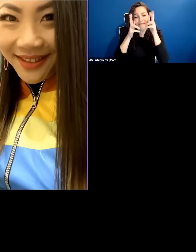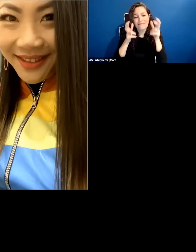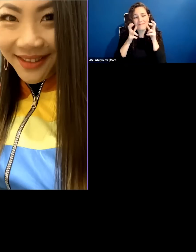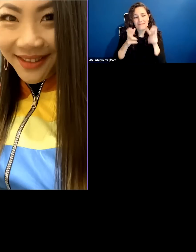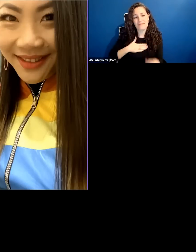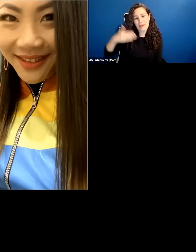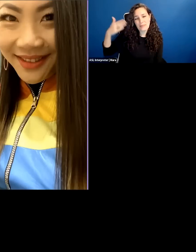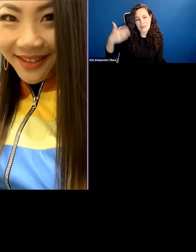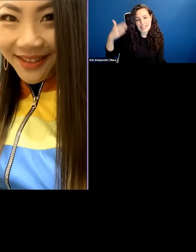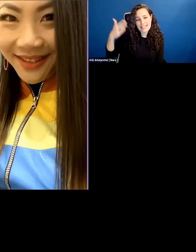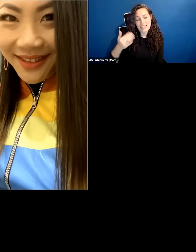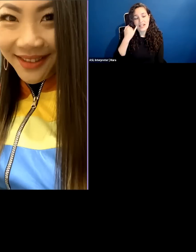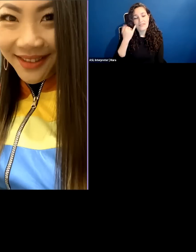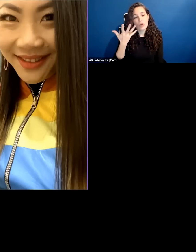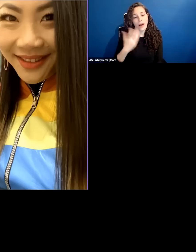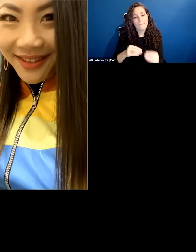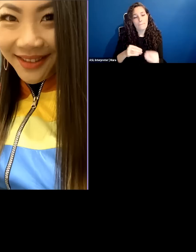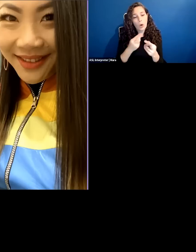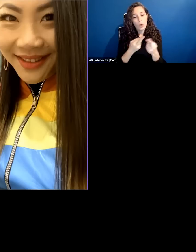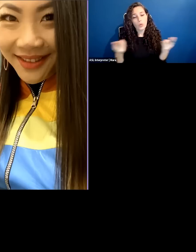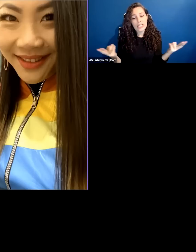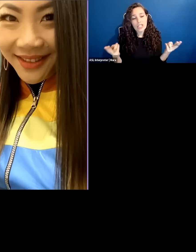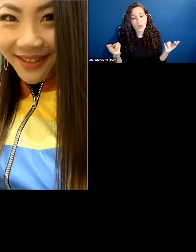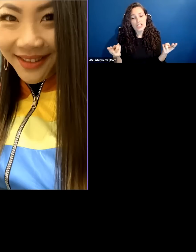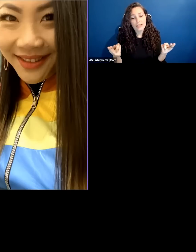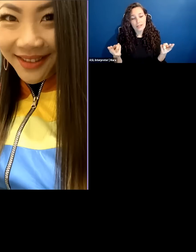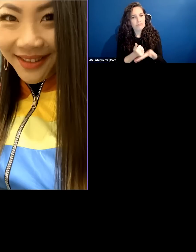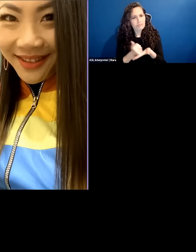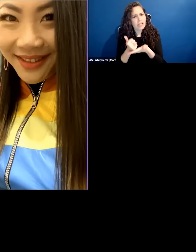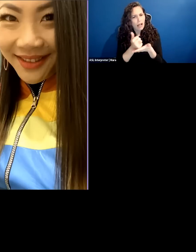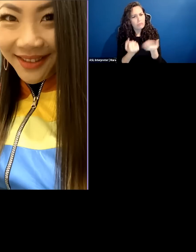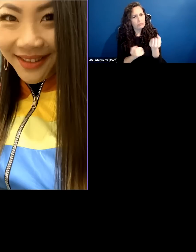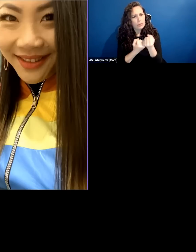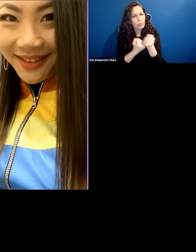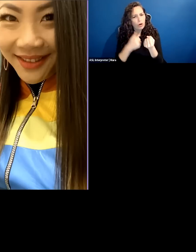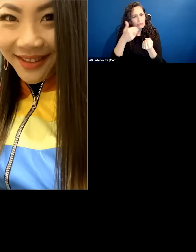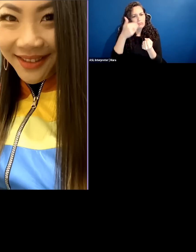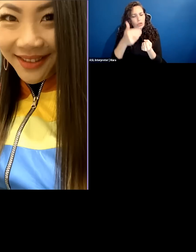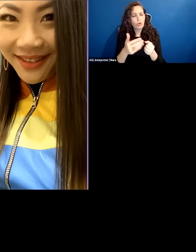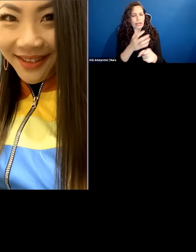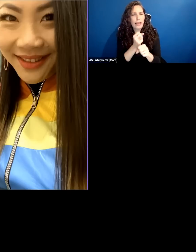Now, if you want more resources to help support you in getting more auditions and bookings,